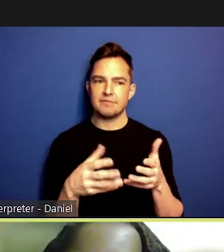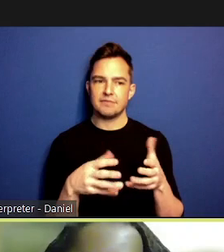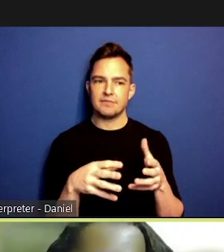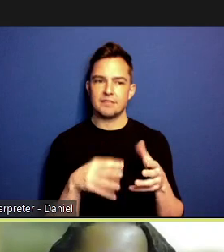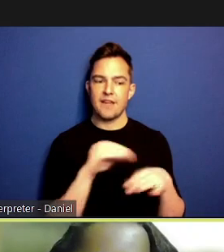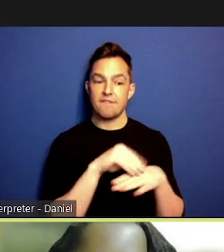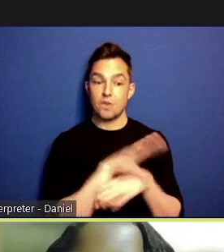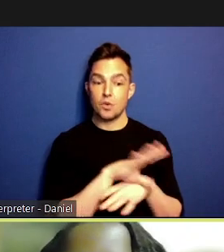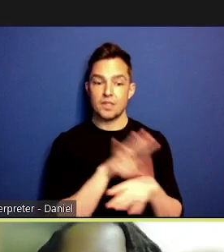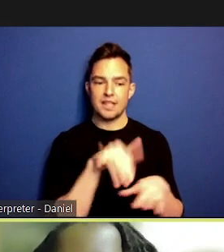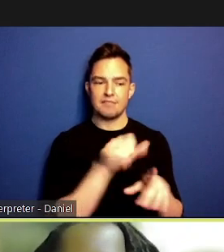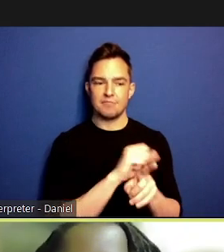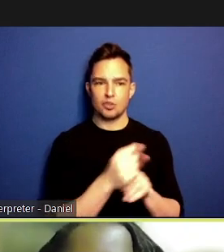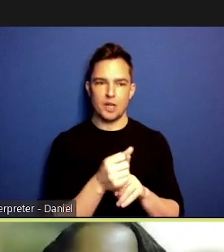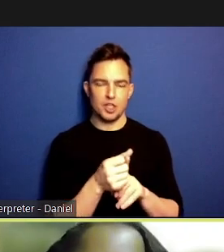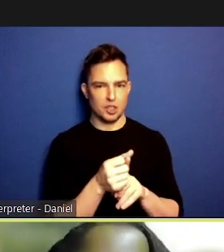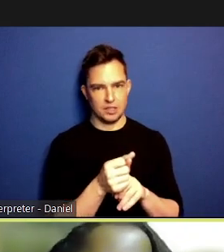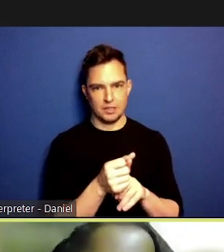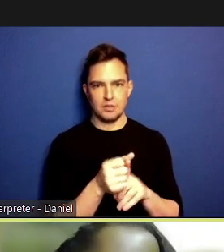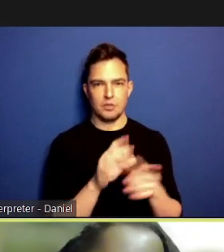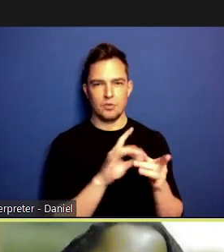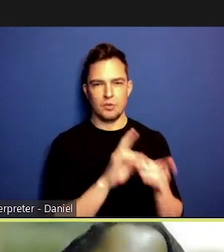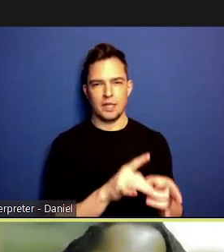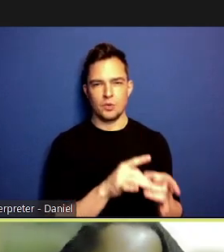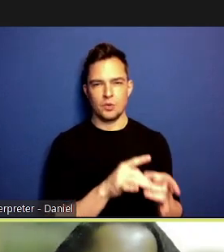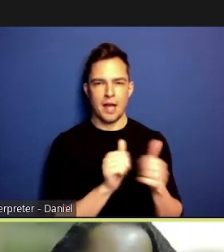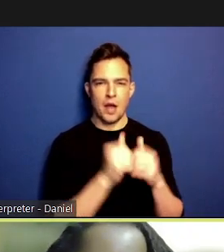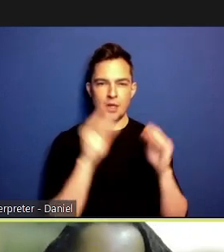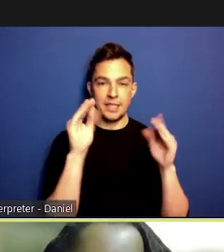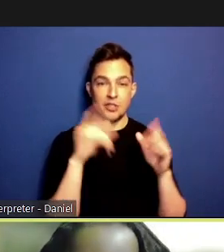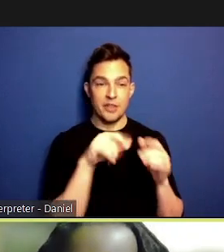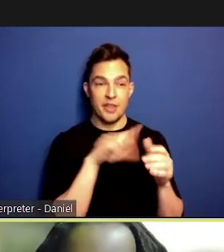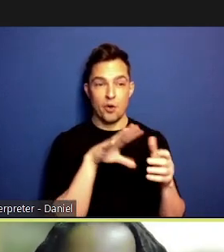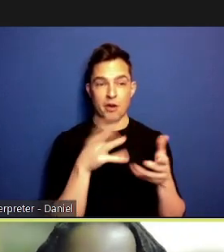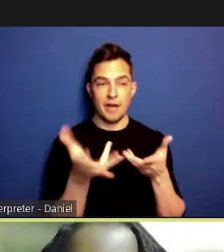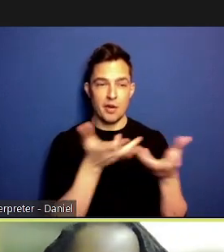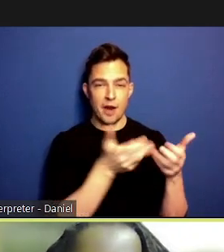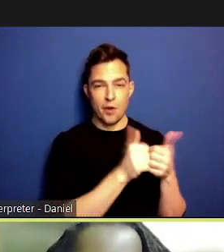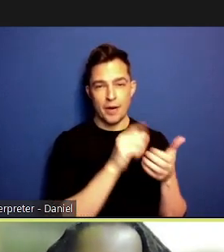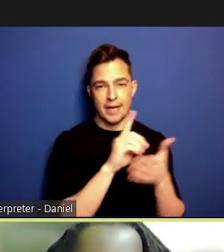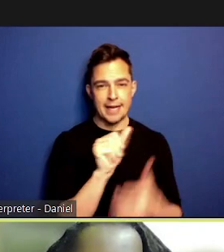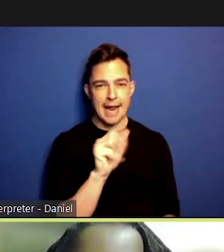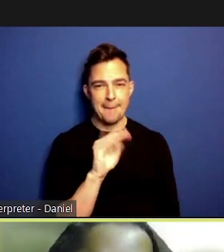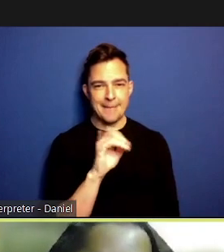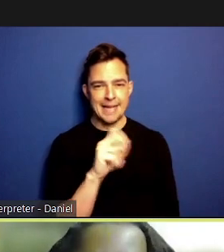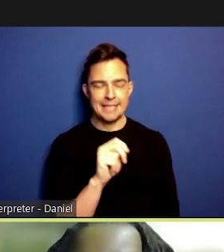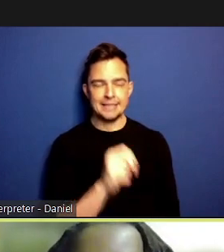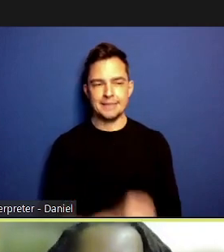the situation in terms of how teachers were interacting with Damien. Most of the teachers